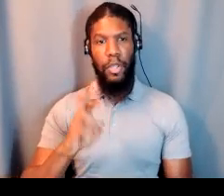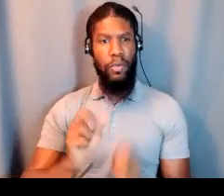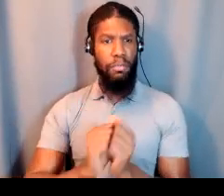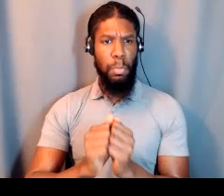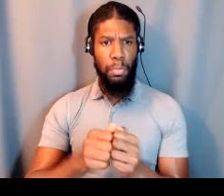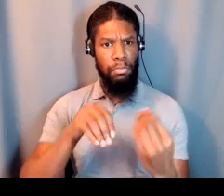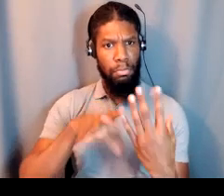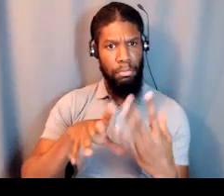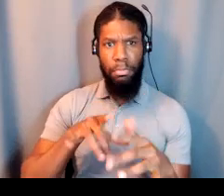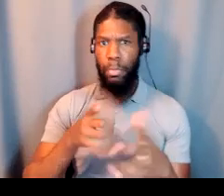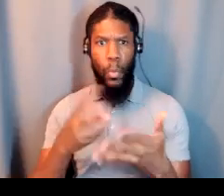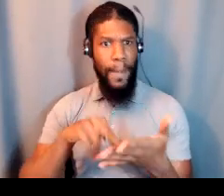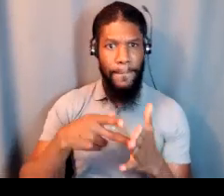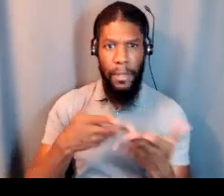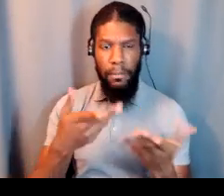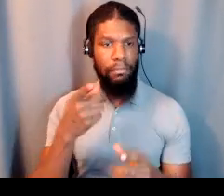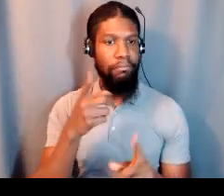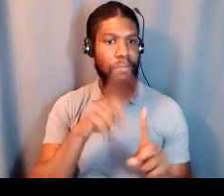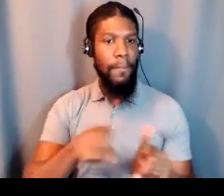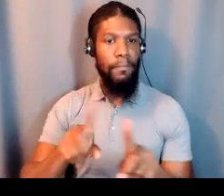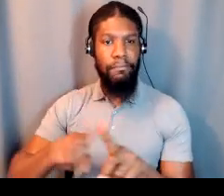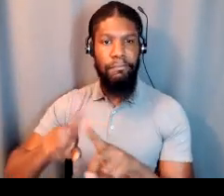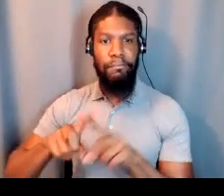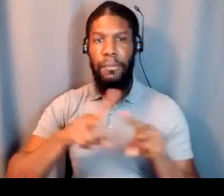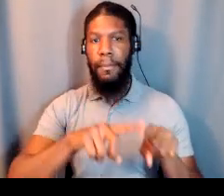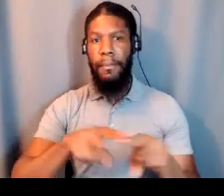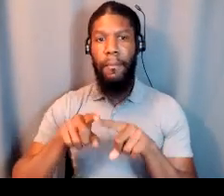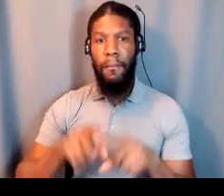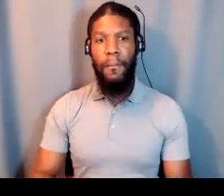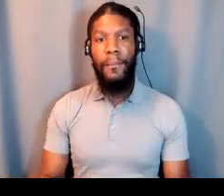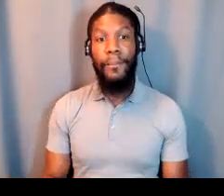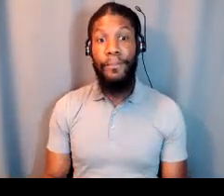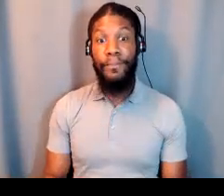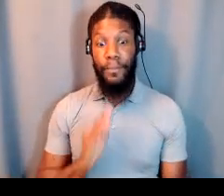Of their second point, Suhr-Sytsma and Brown write, "Our center encourages tutors to see themselves as readers,